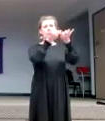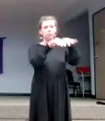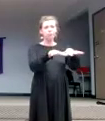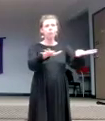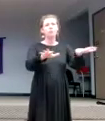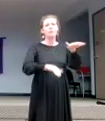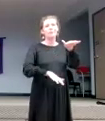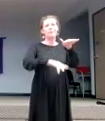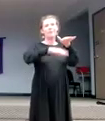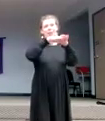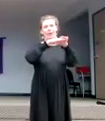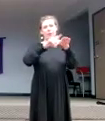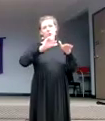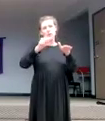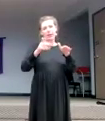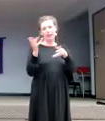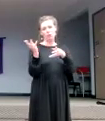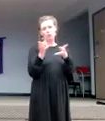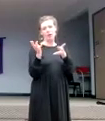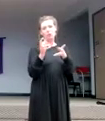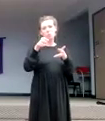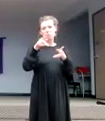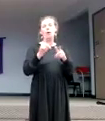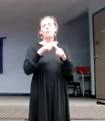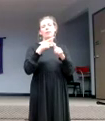filling up your tank and unnecessarily running your pumps. And then of course the electrical